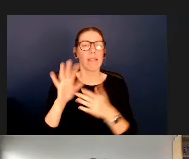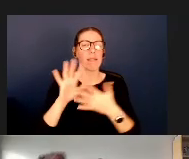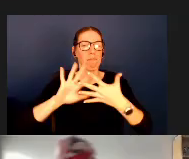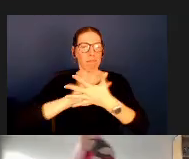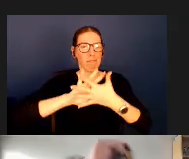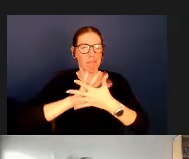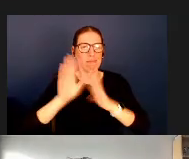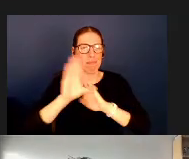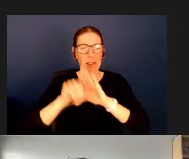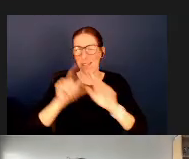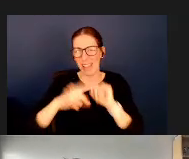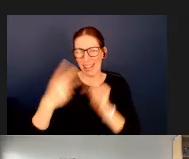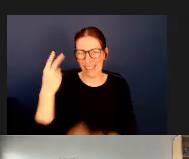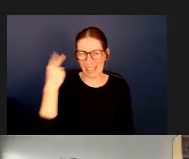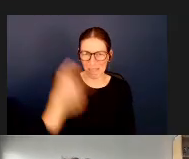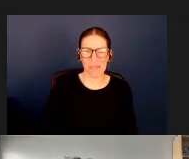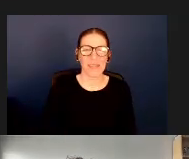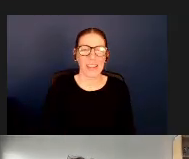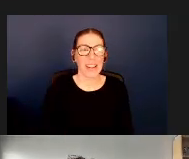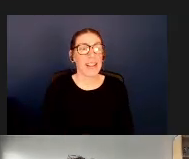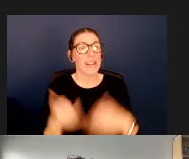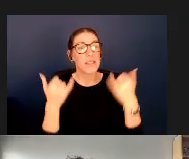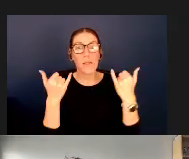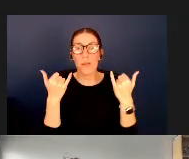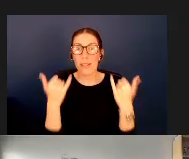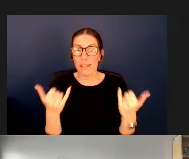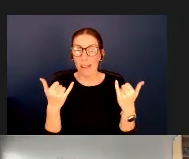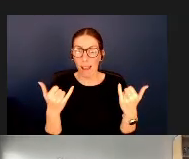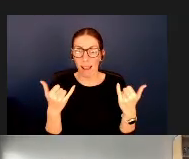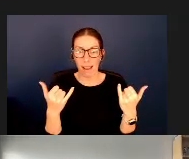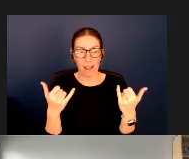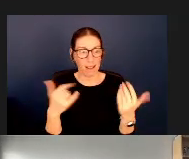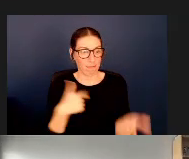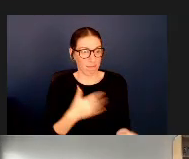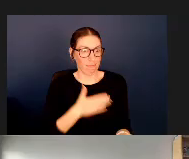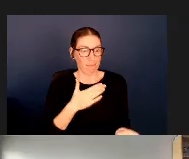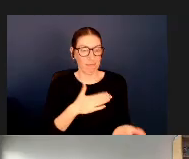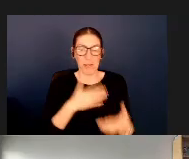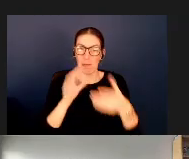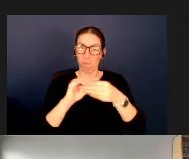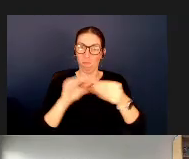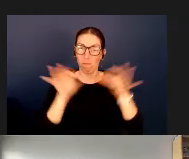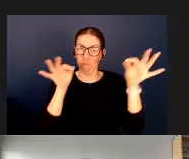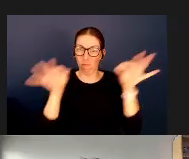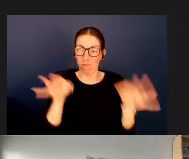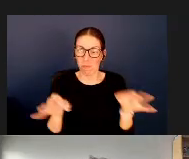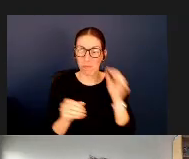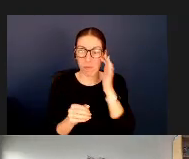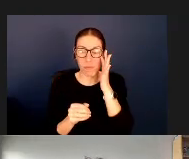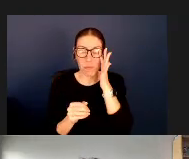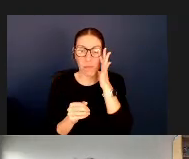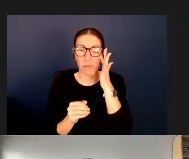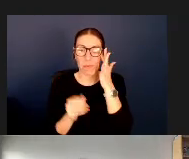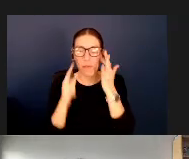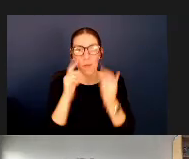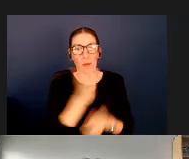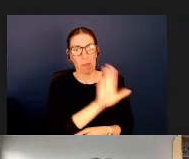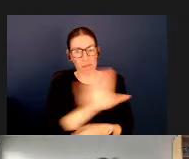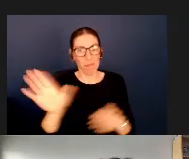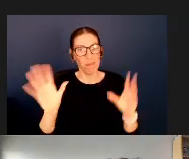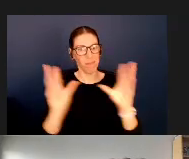So today I'm really pleased to be able to come and present um at this symposium about research I did